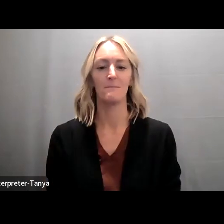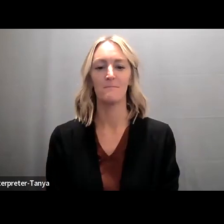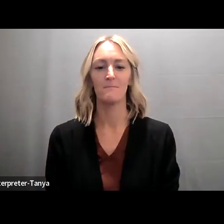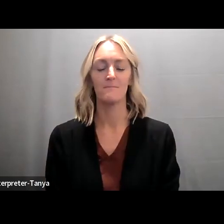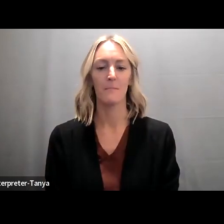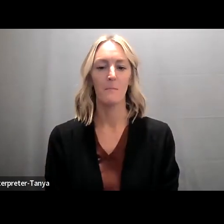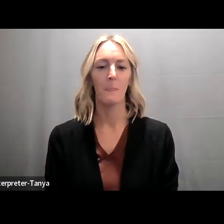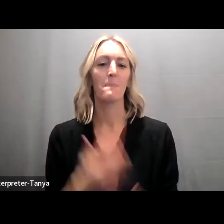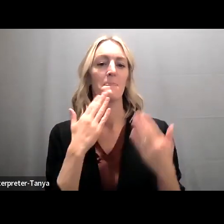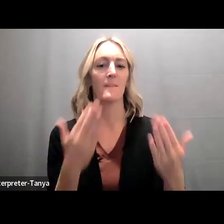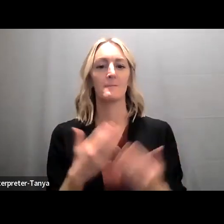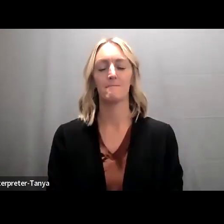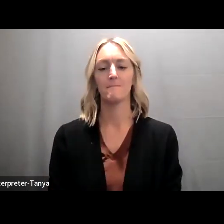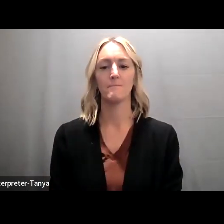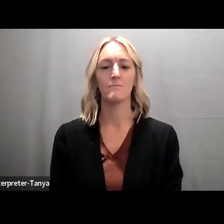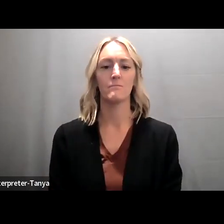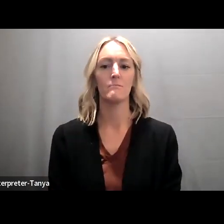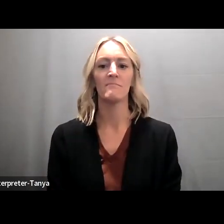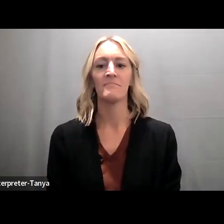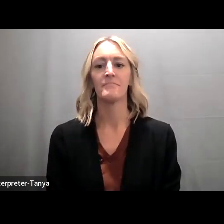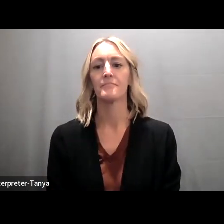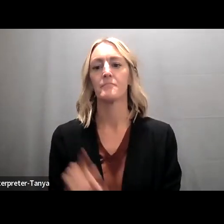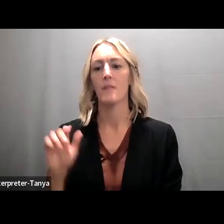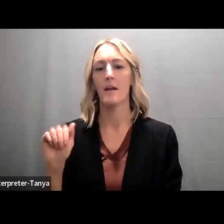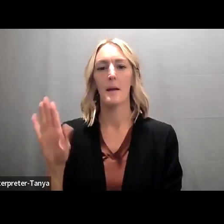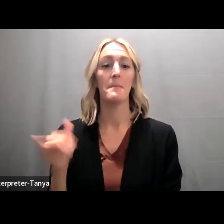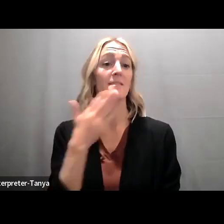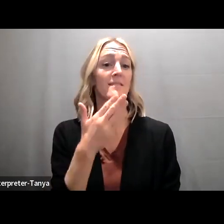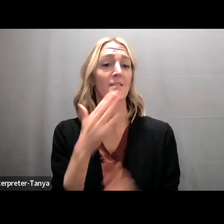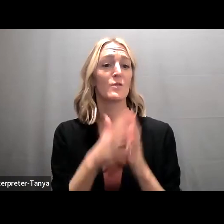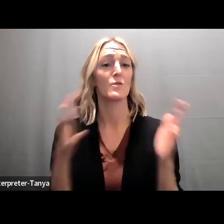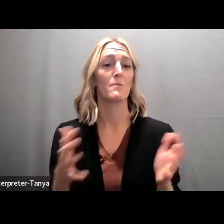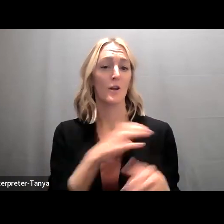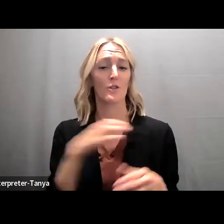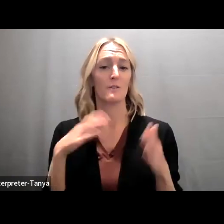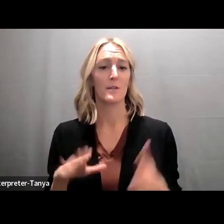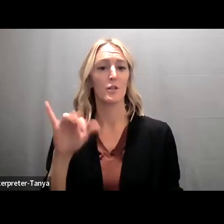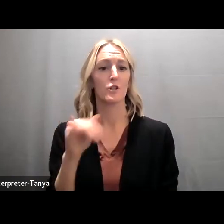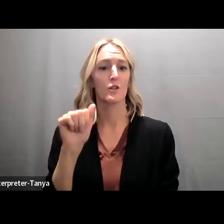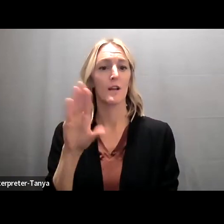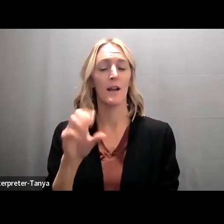Thank you so much commissioner this Abbey from APRIL.